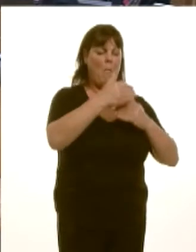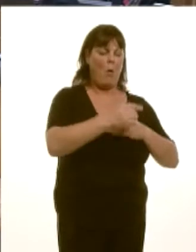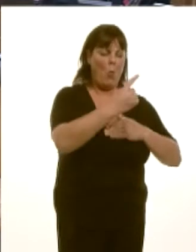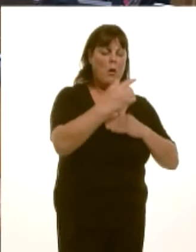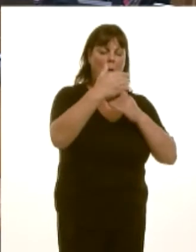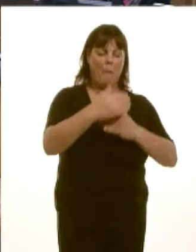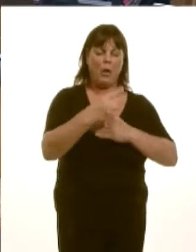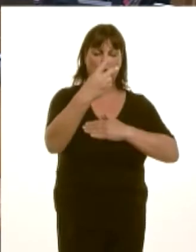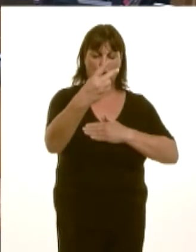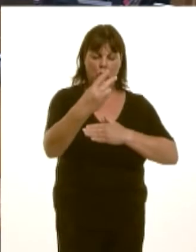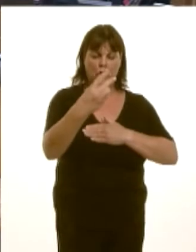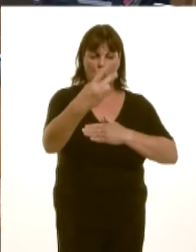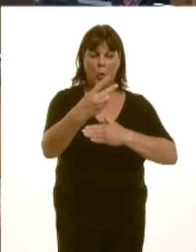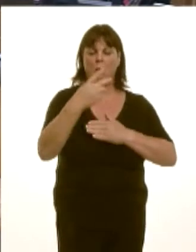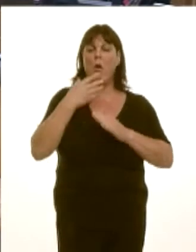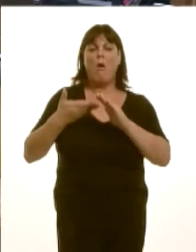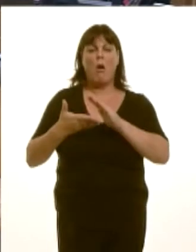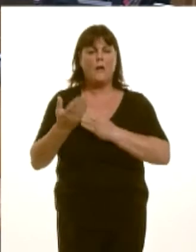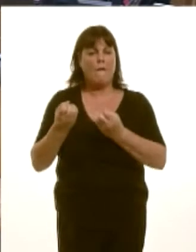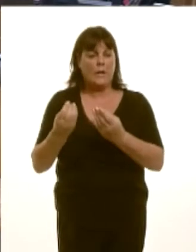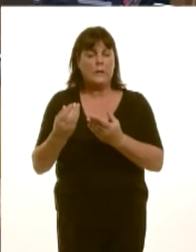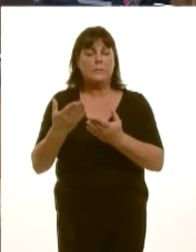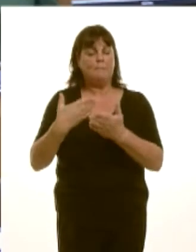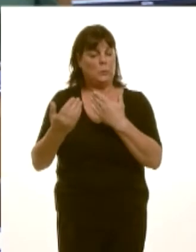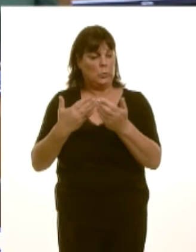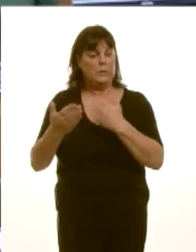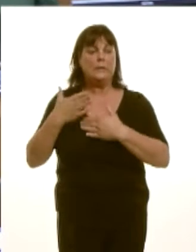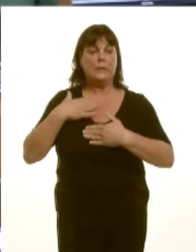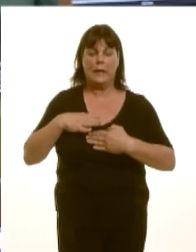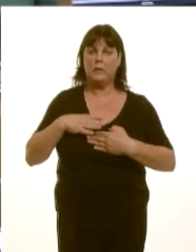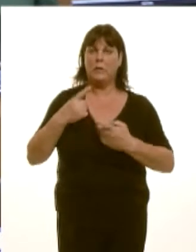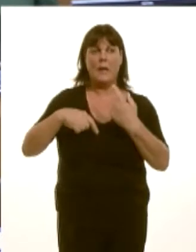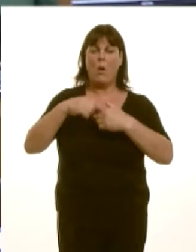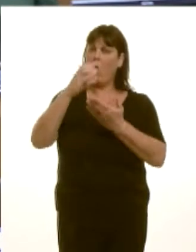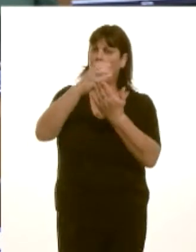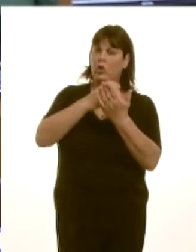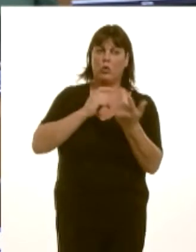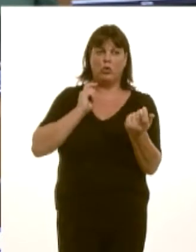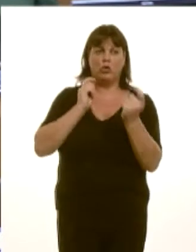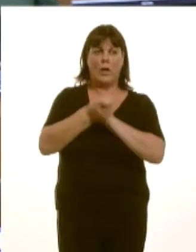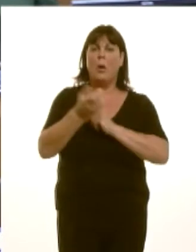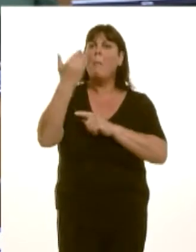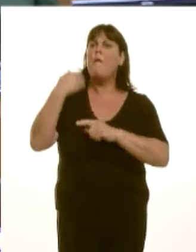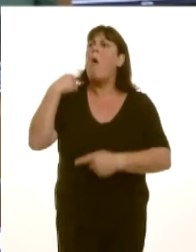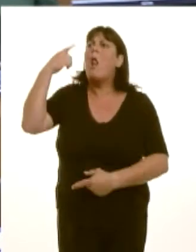We need to see the structure of the UK’s constitution changed. The idea of all sovereignty coming from Westminster is now outdated.